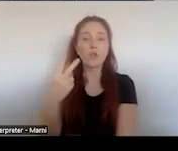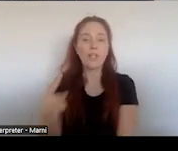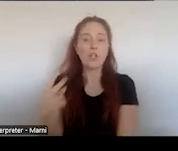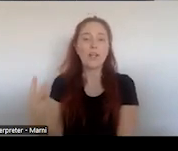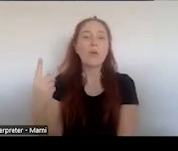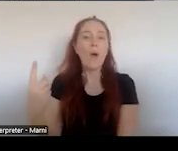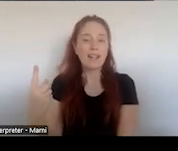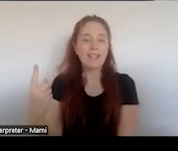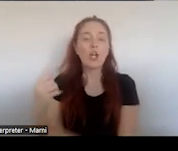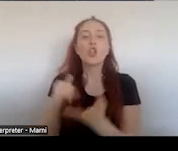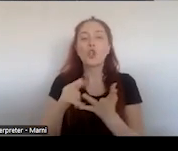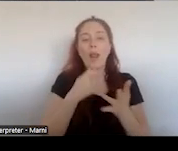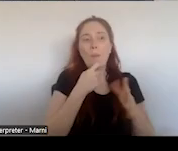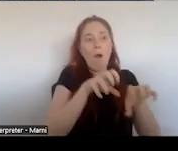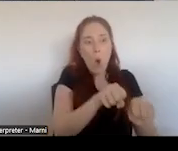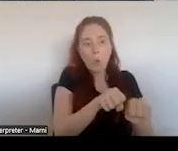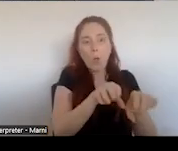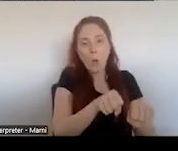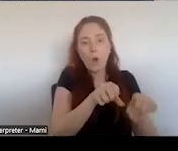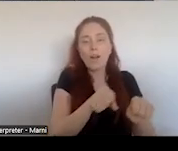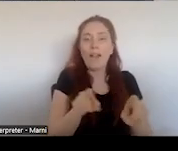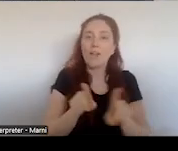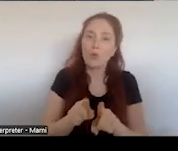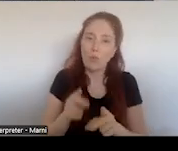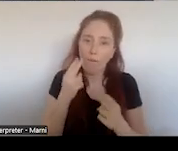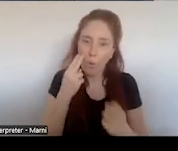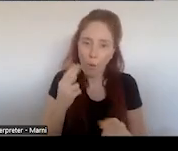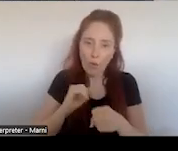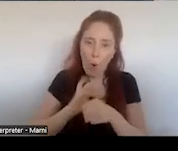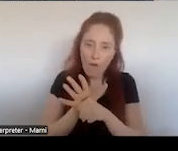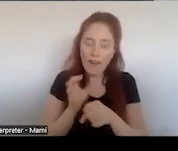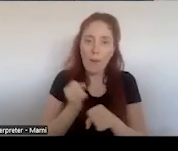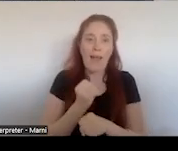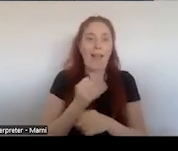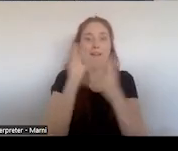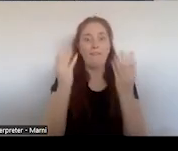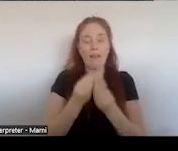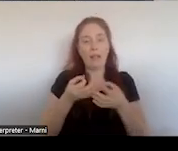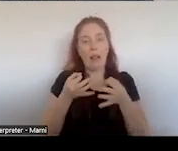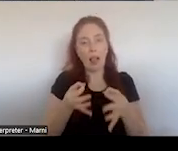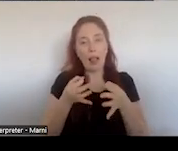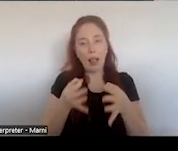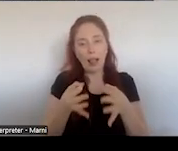also some COVID related delays. Then we came up to 2022. In 2022,